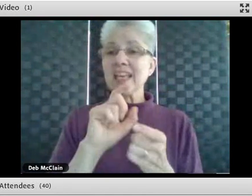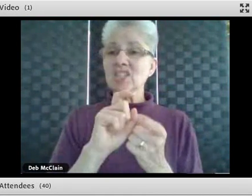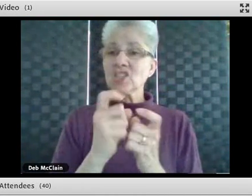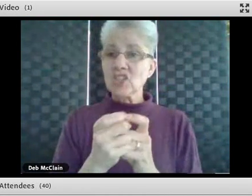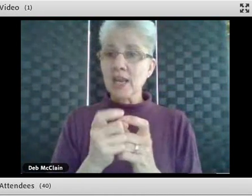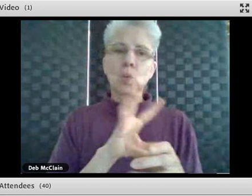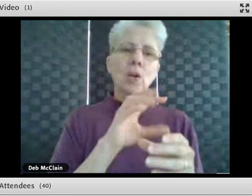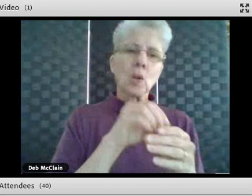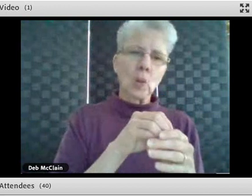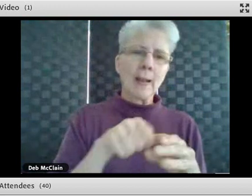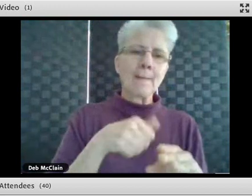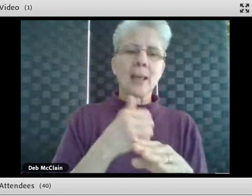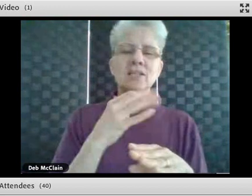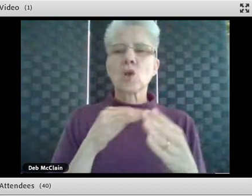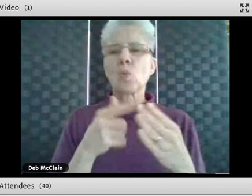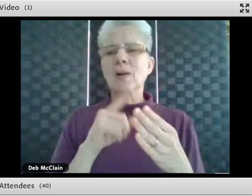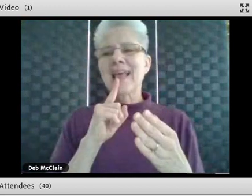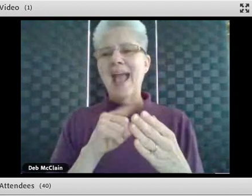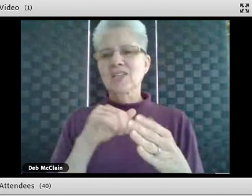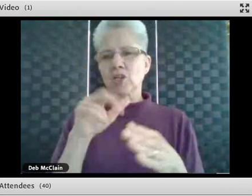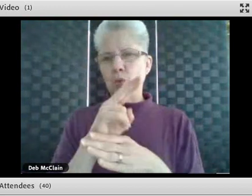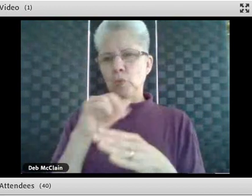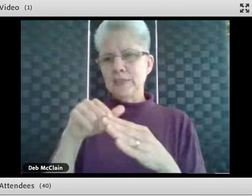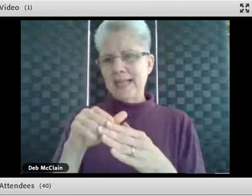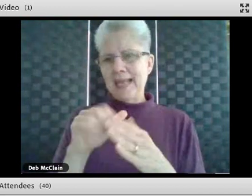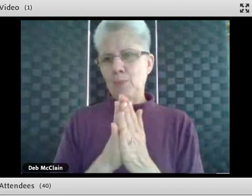based upon what is actually used in the literature.